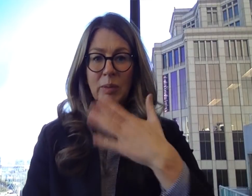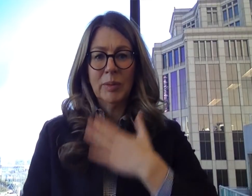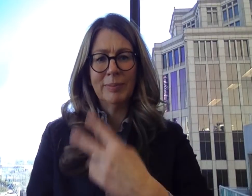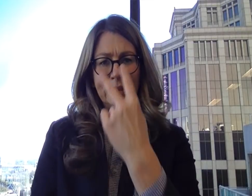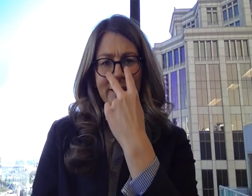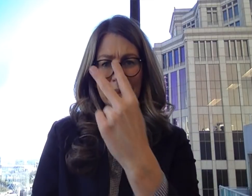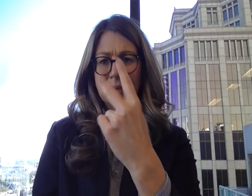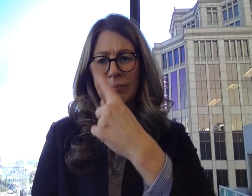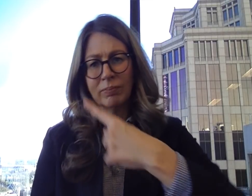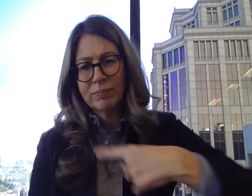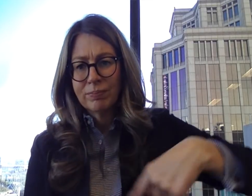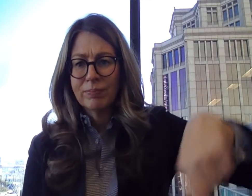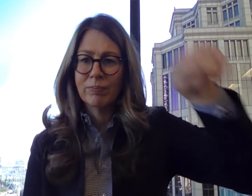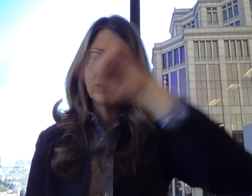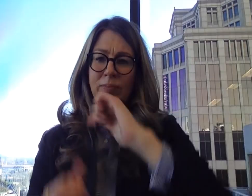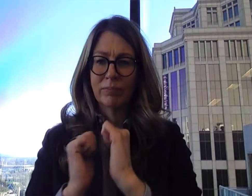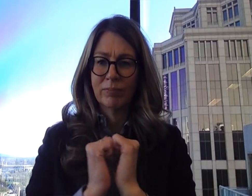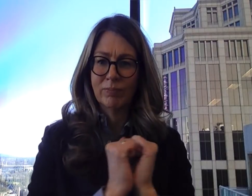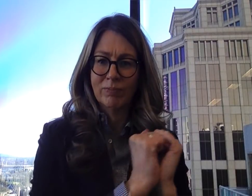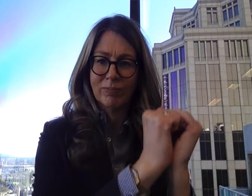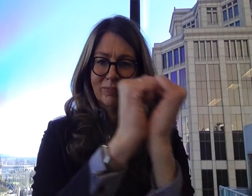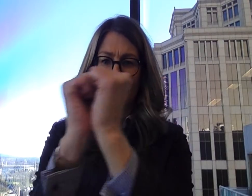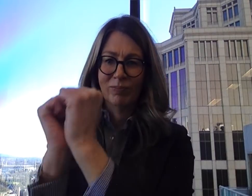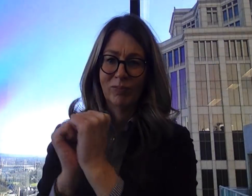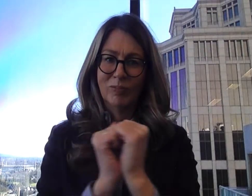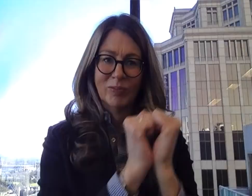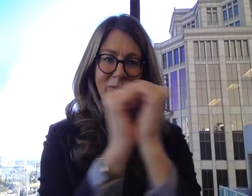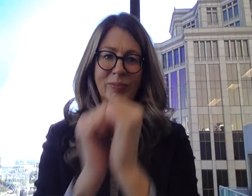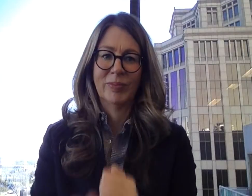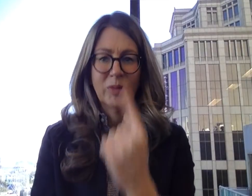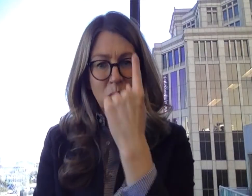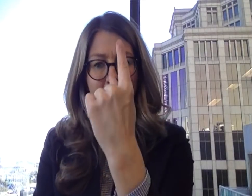together as one sports family.